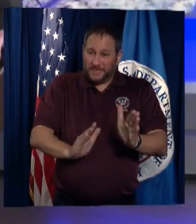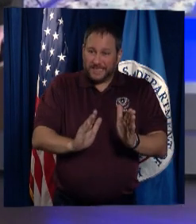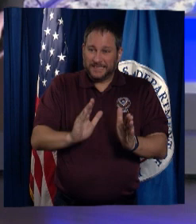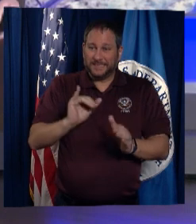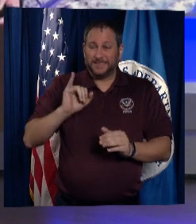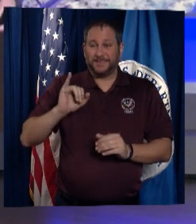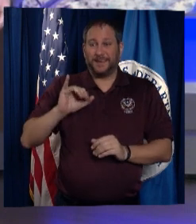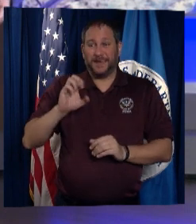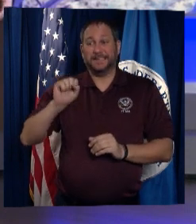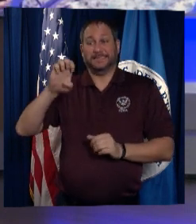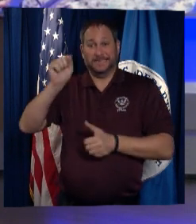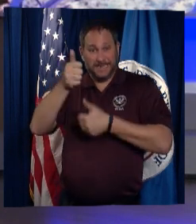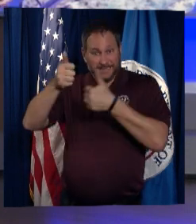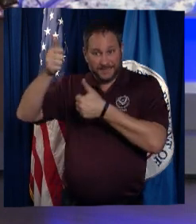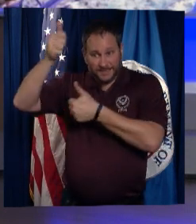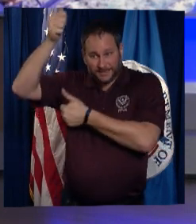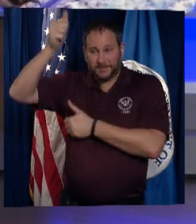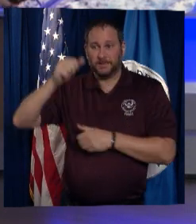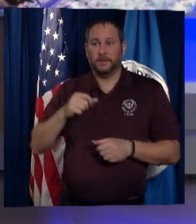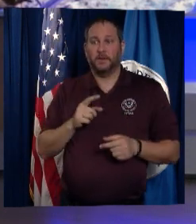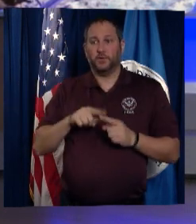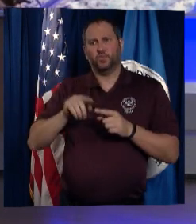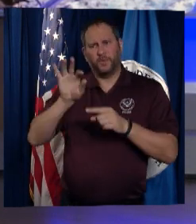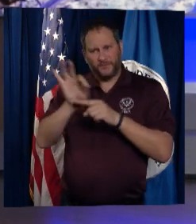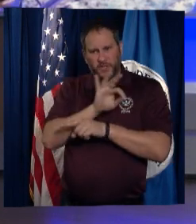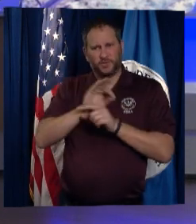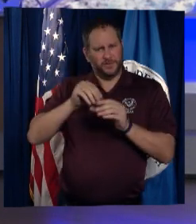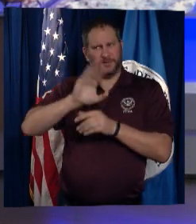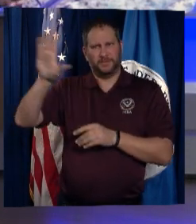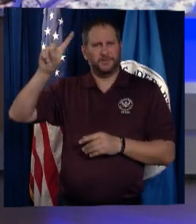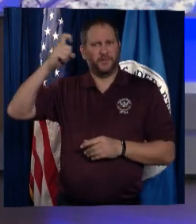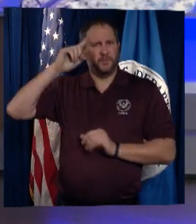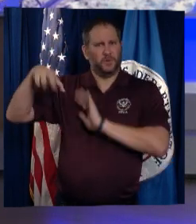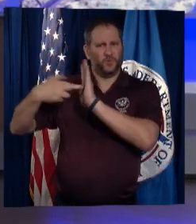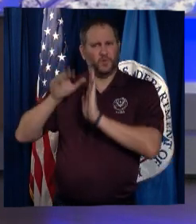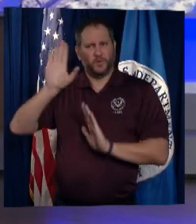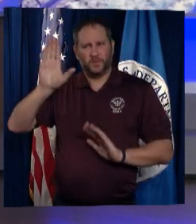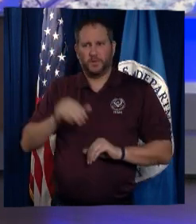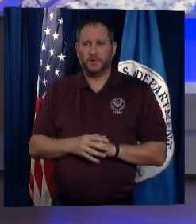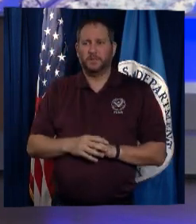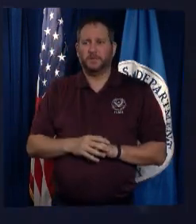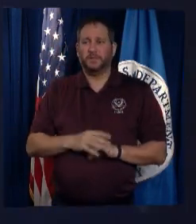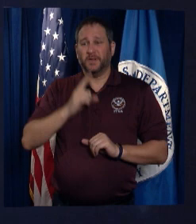Our frameworks just need to catch up with that reality. This new framework